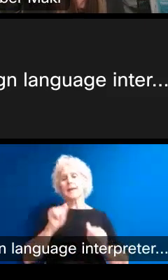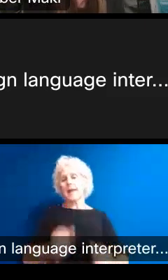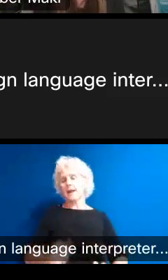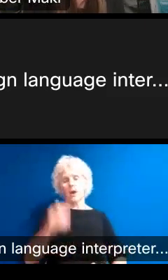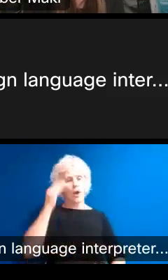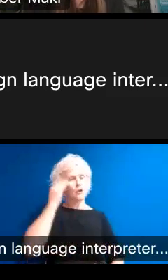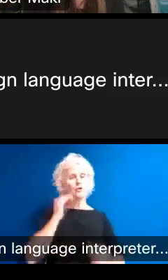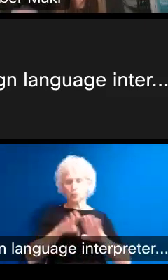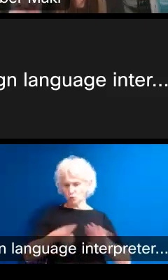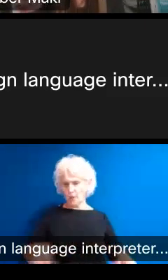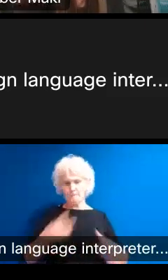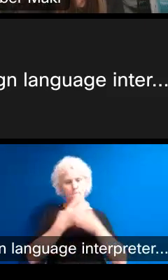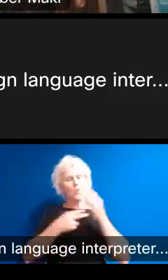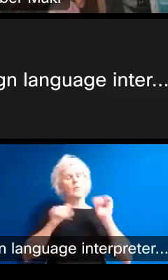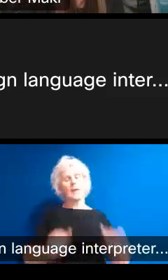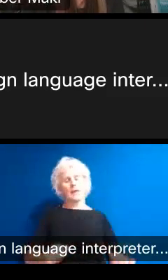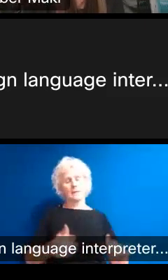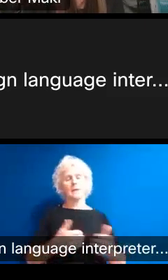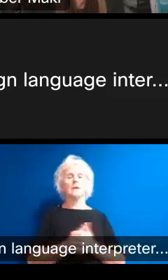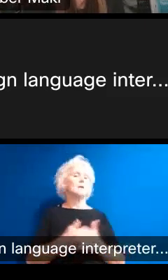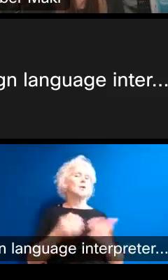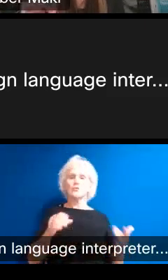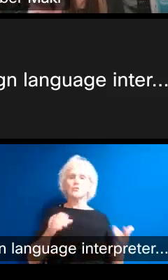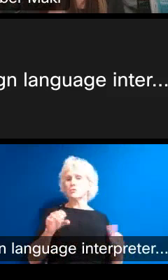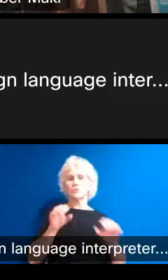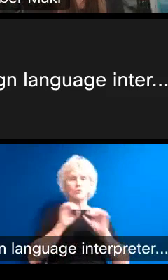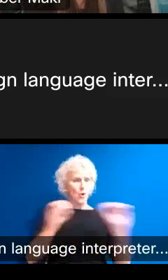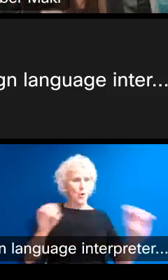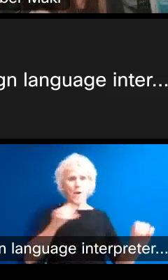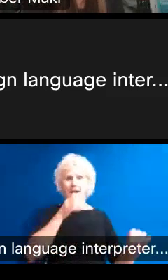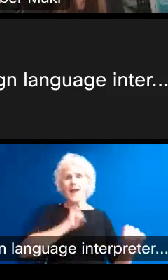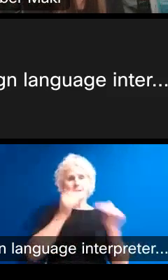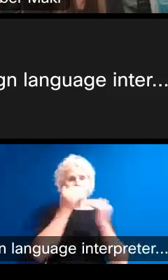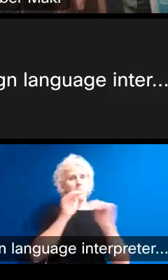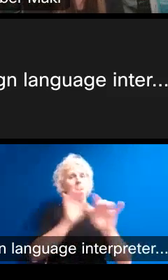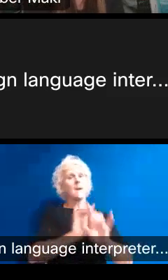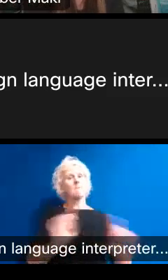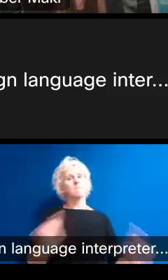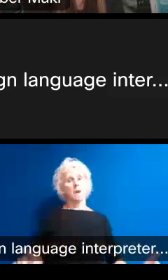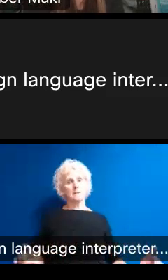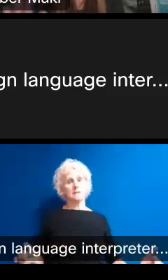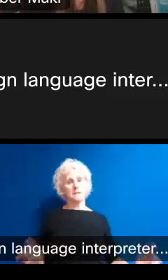or stipulations, however, the provider who is licensed to deliver the service,